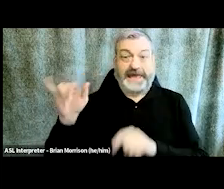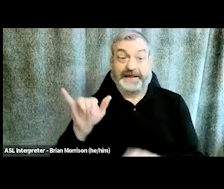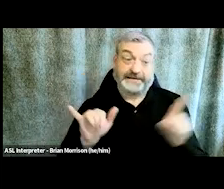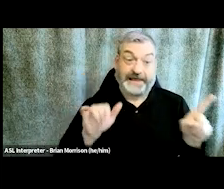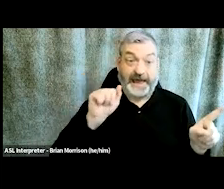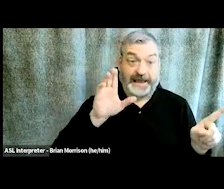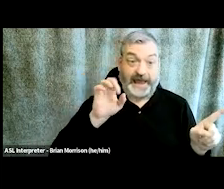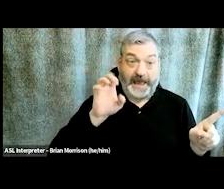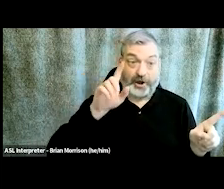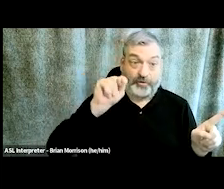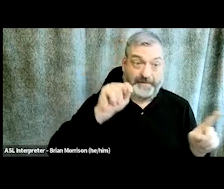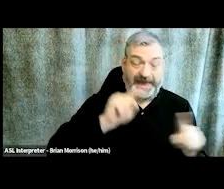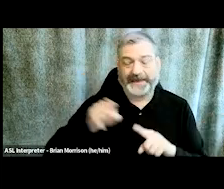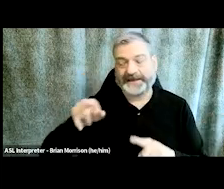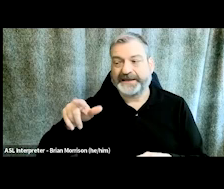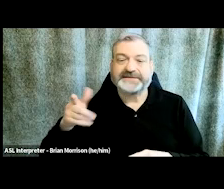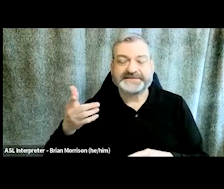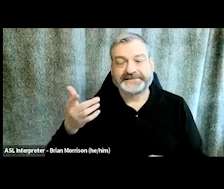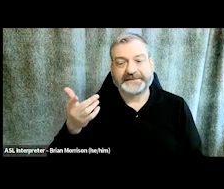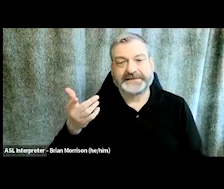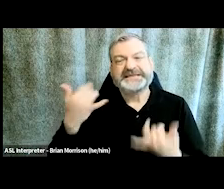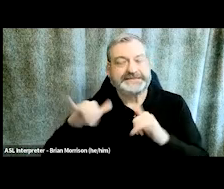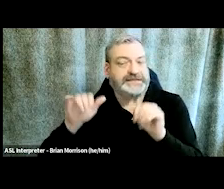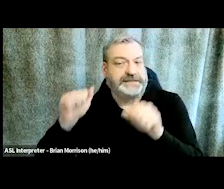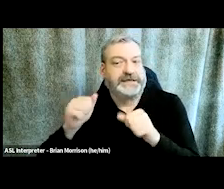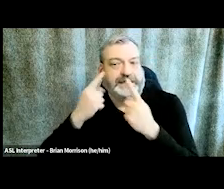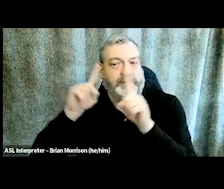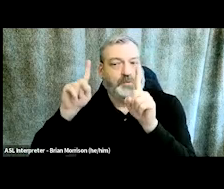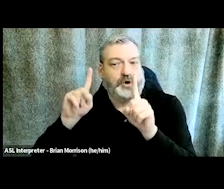I also always recommend you use the automatic formatting for lists.